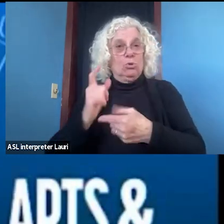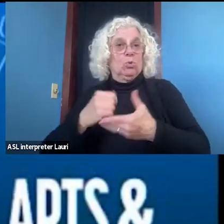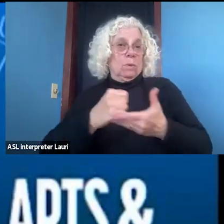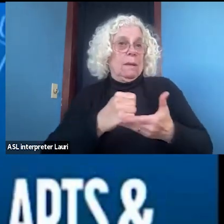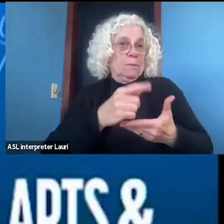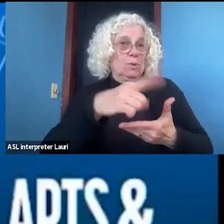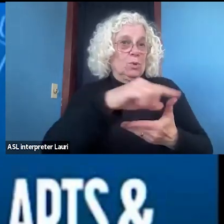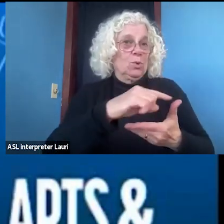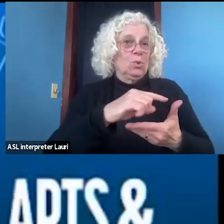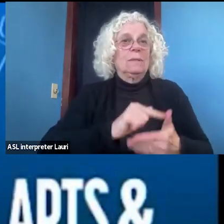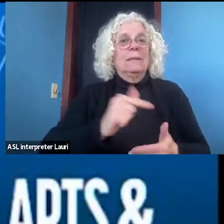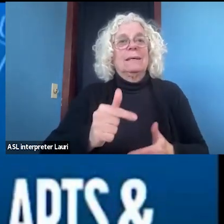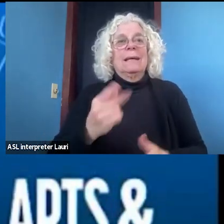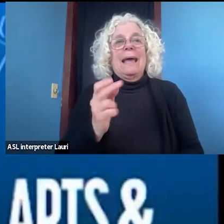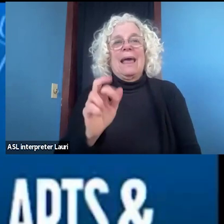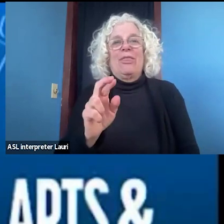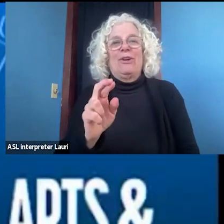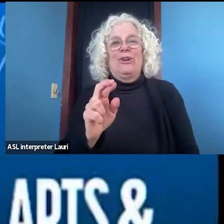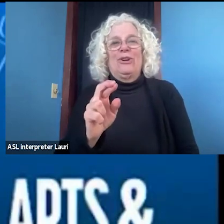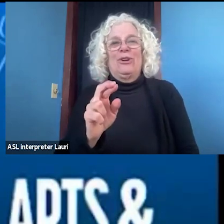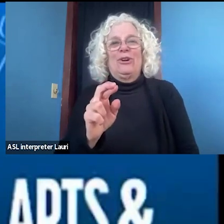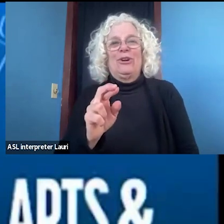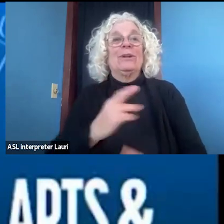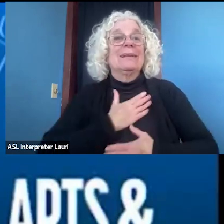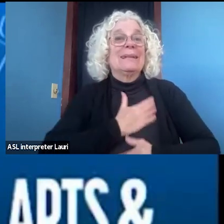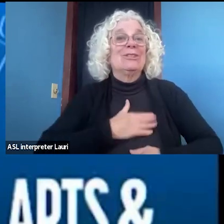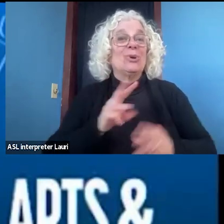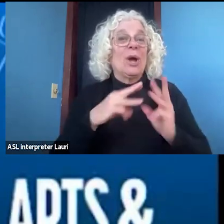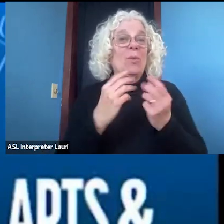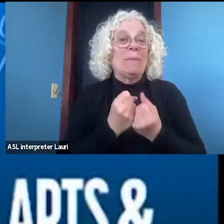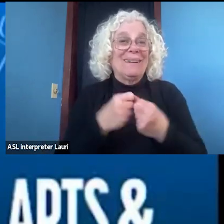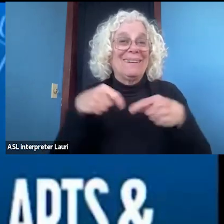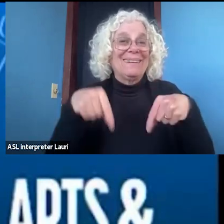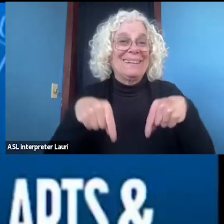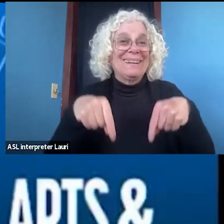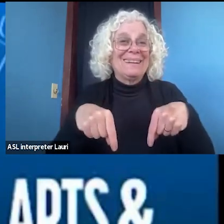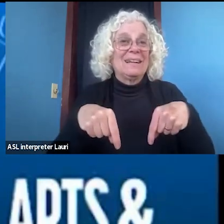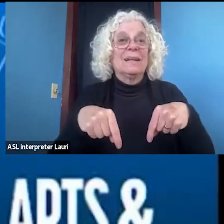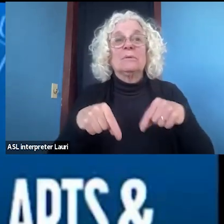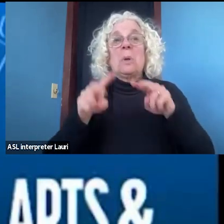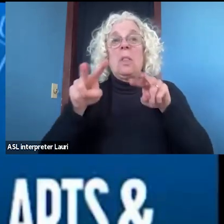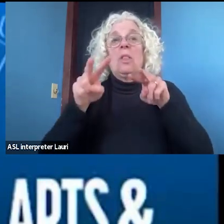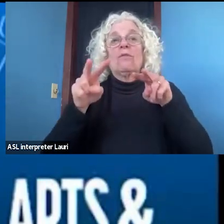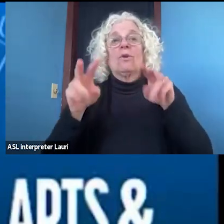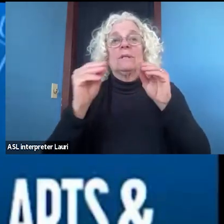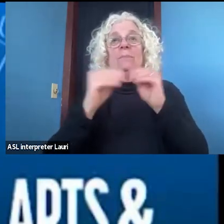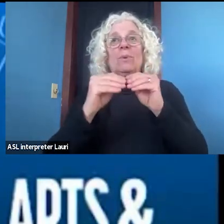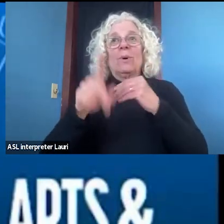So let me pass it to Heather, and enjoy the rest of this webinar and also look for more webinars this year as well. This year as well.